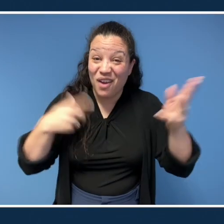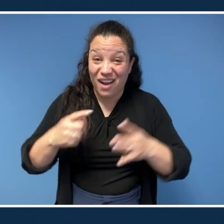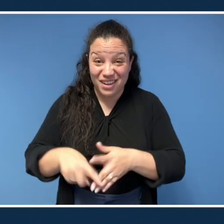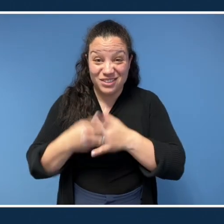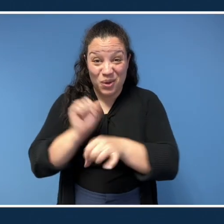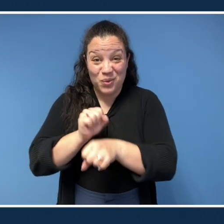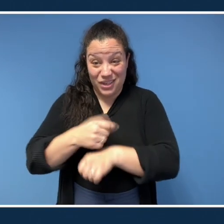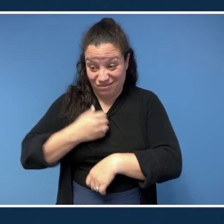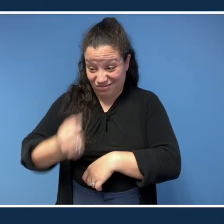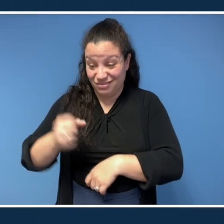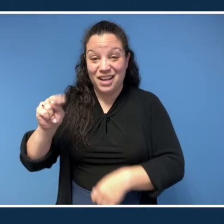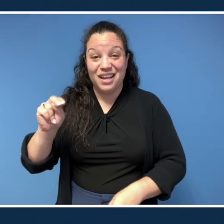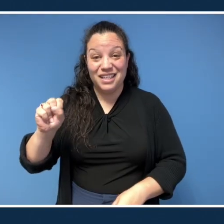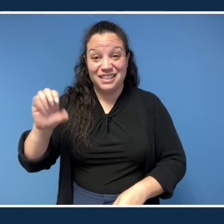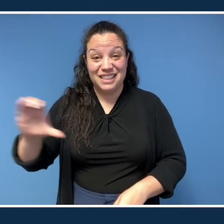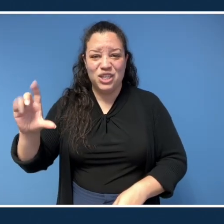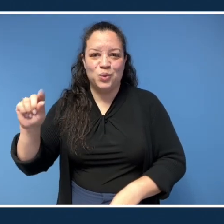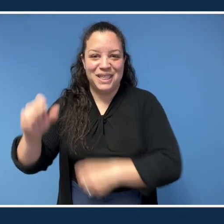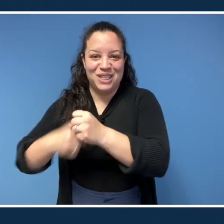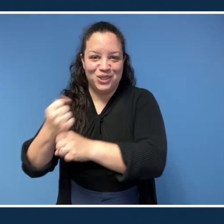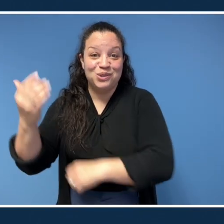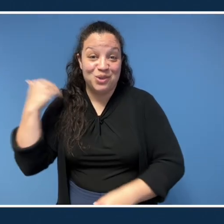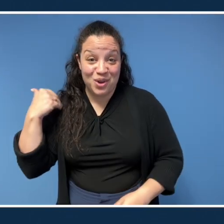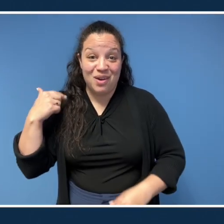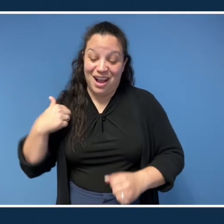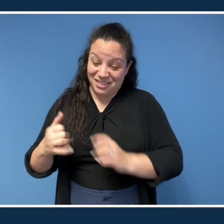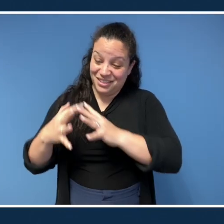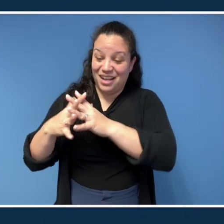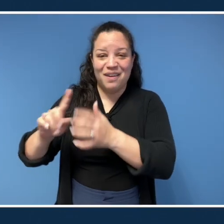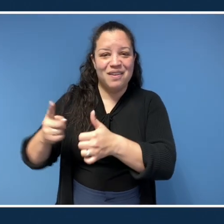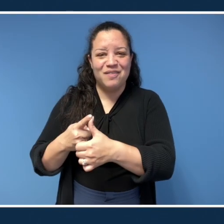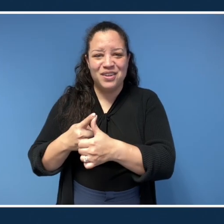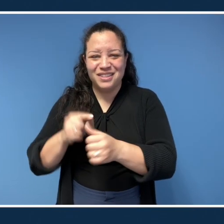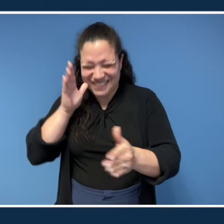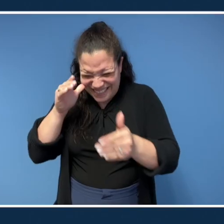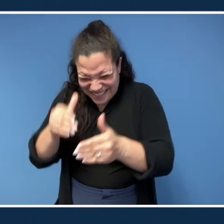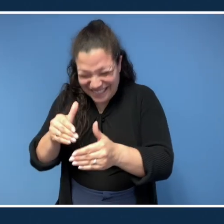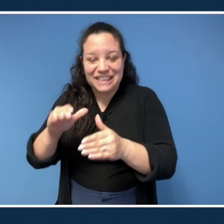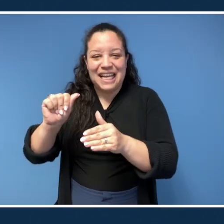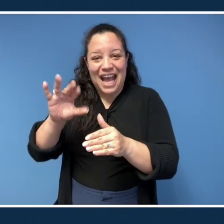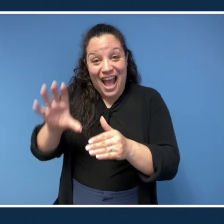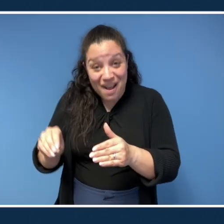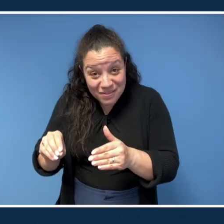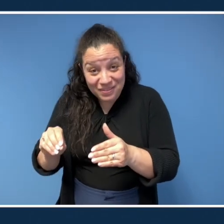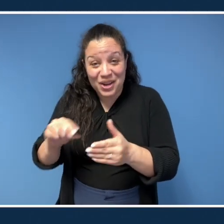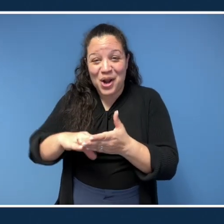20 years ago, starting up the first Afrocentric learning program in the country. Shout out to the Afrocentric learning